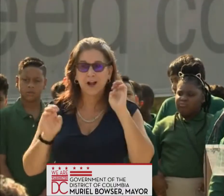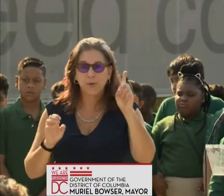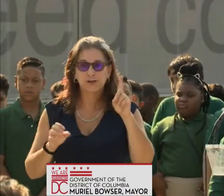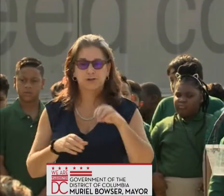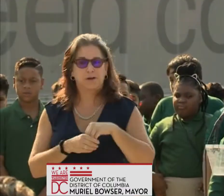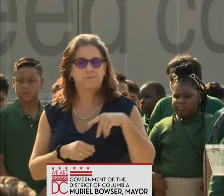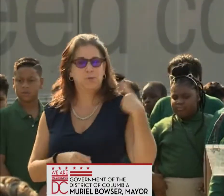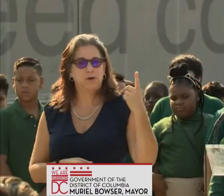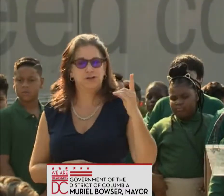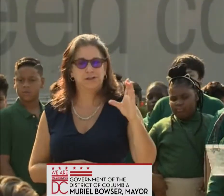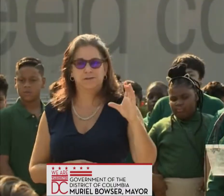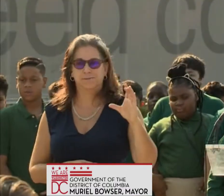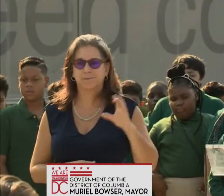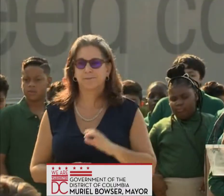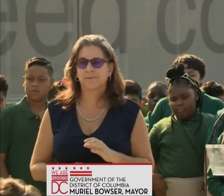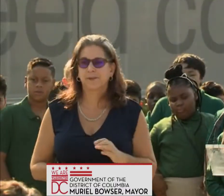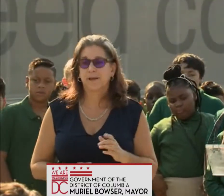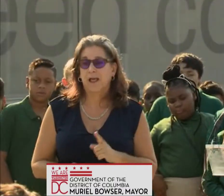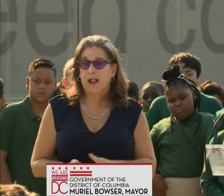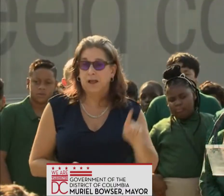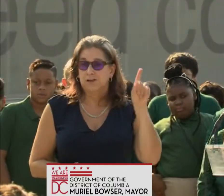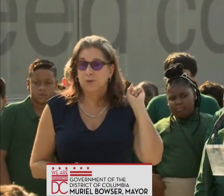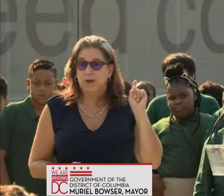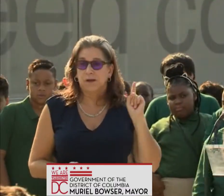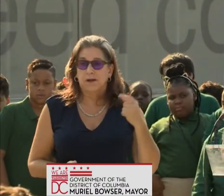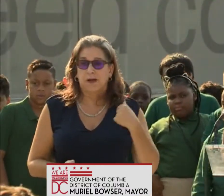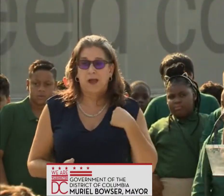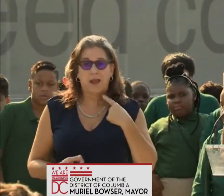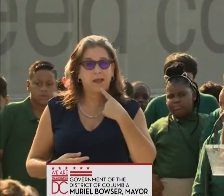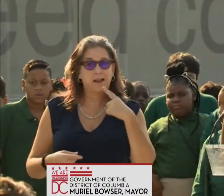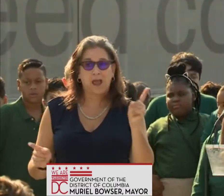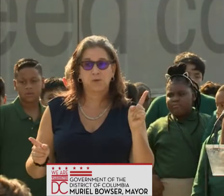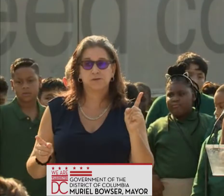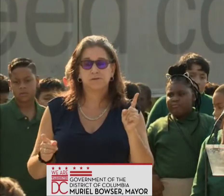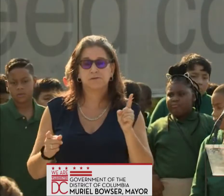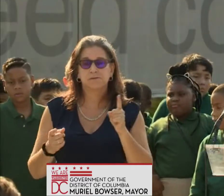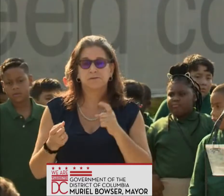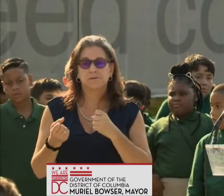citywide improvements in student scores in the the PARCC assessments which is